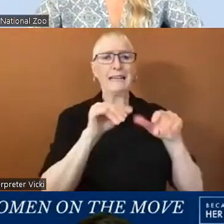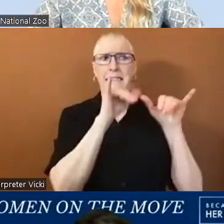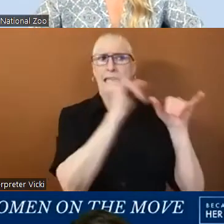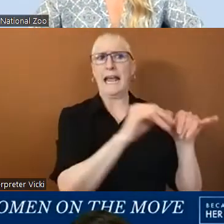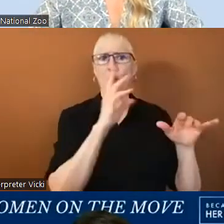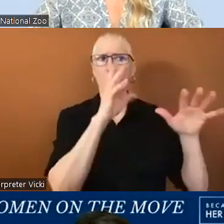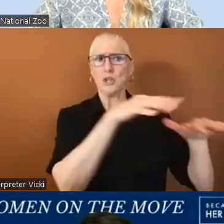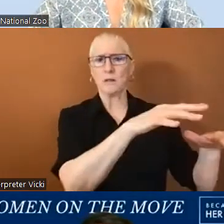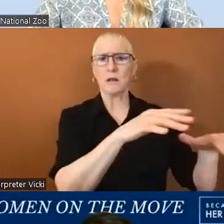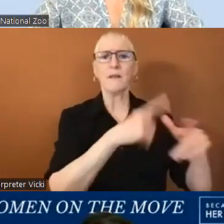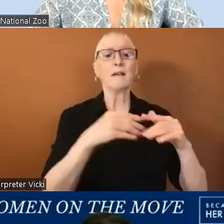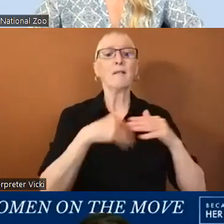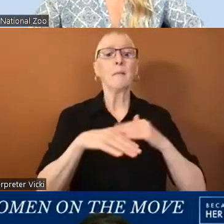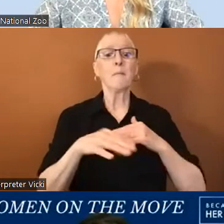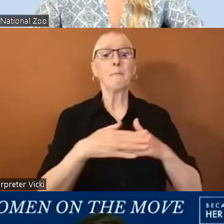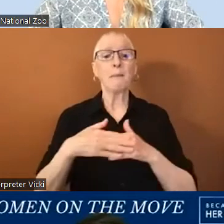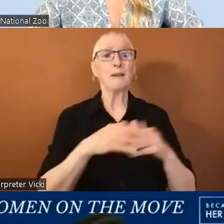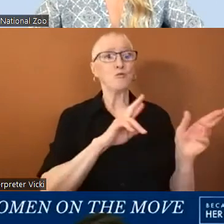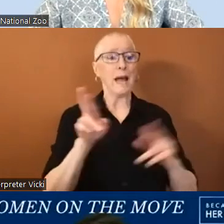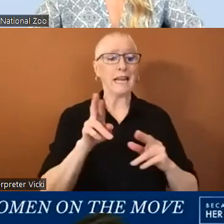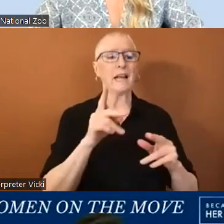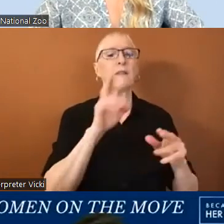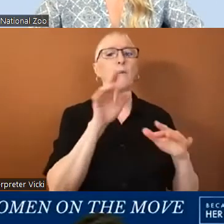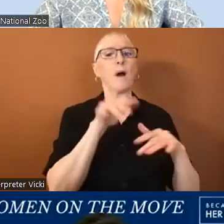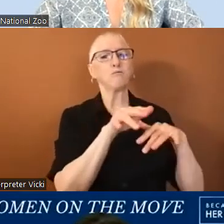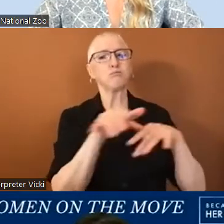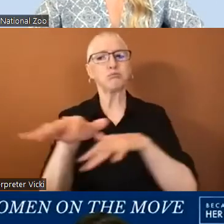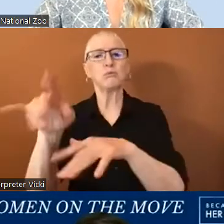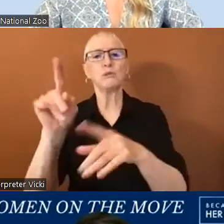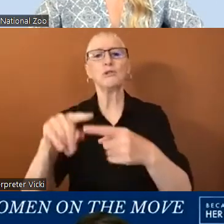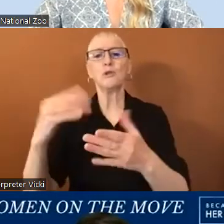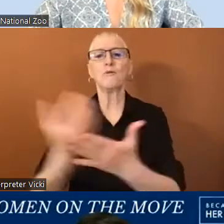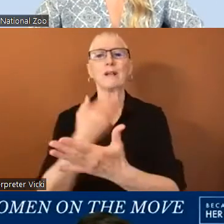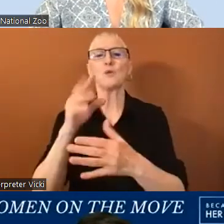having babies um they migrate to fresh water you know, rivers and streams and, you know,